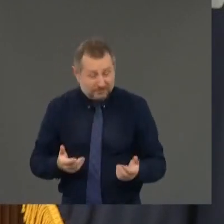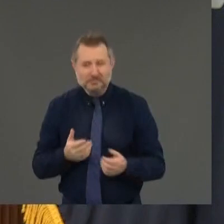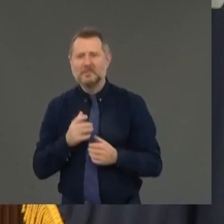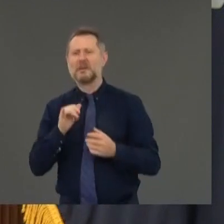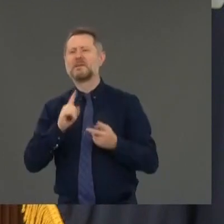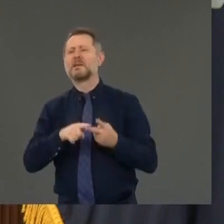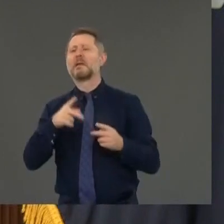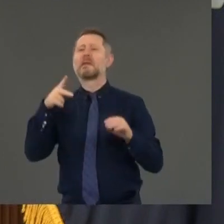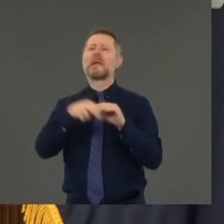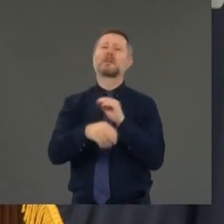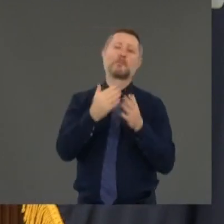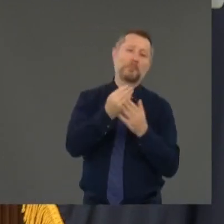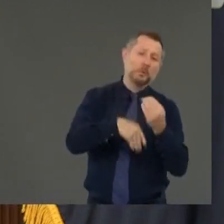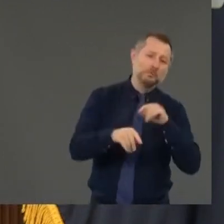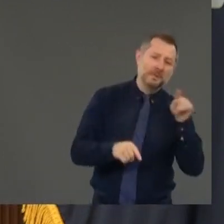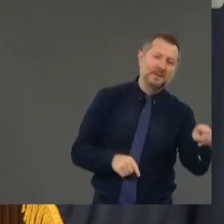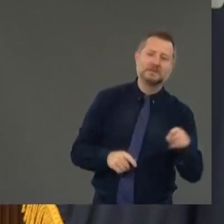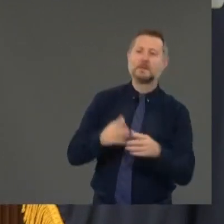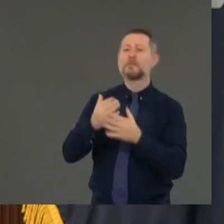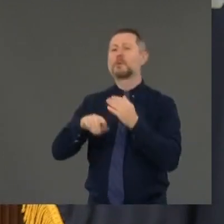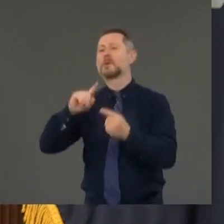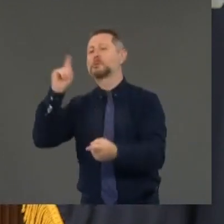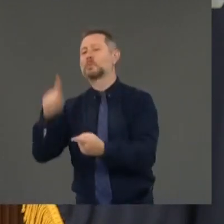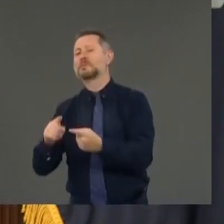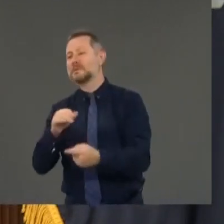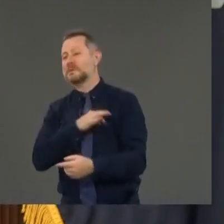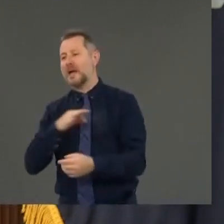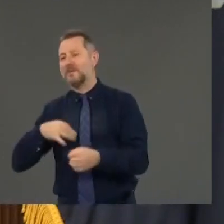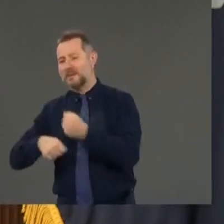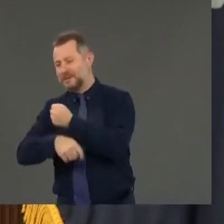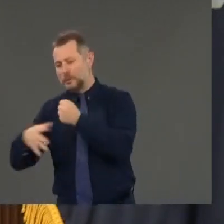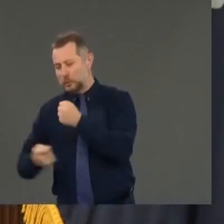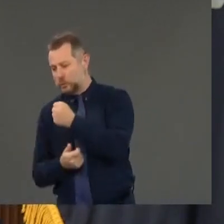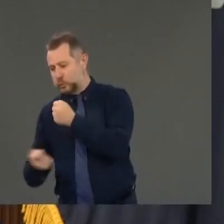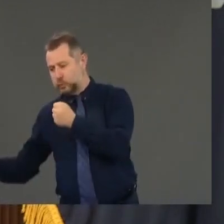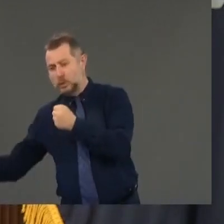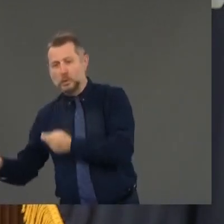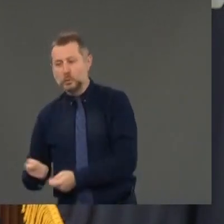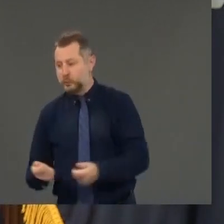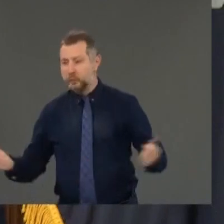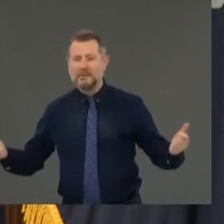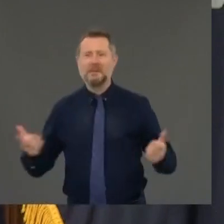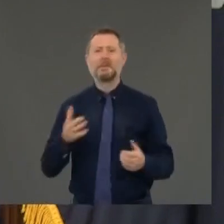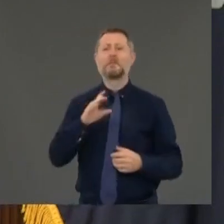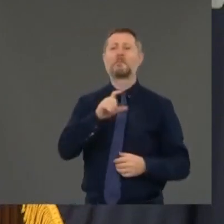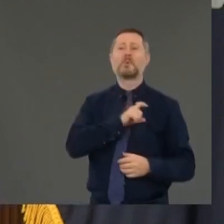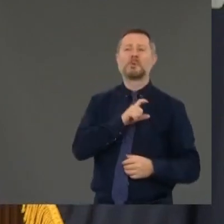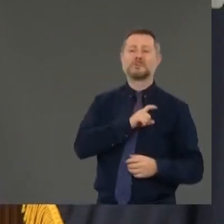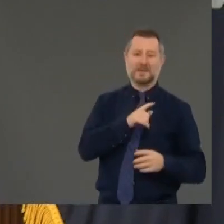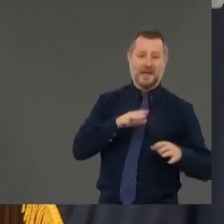CUT THE BUDGET 100,000.